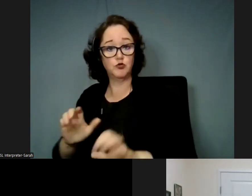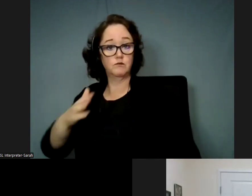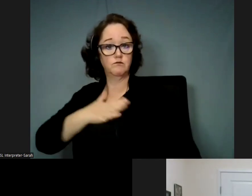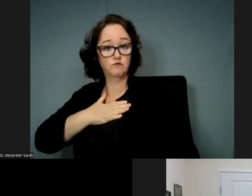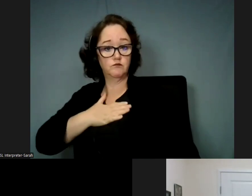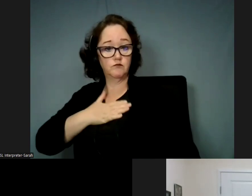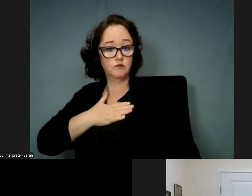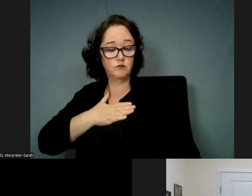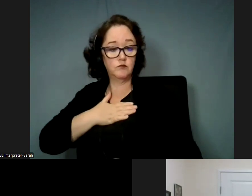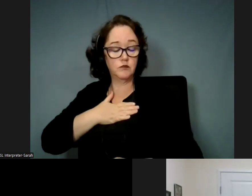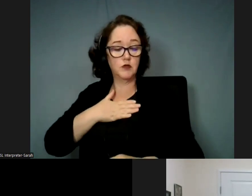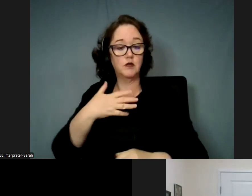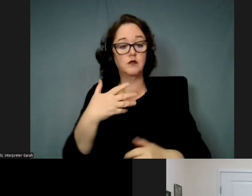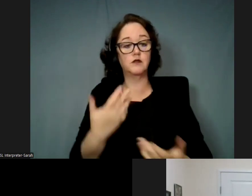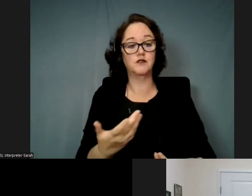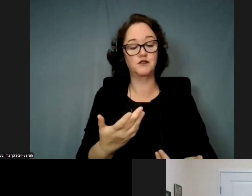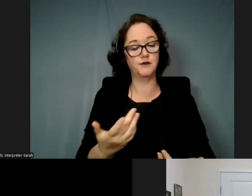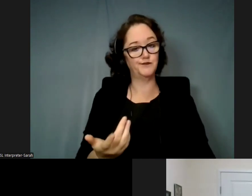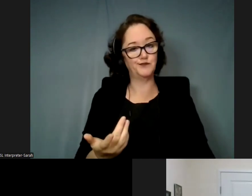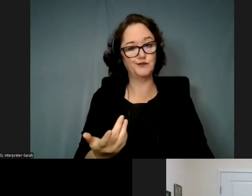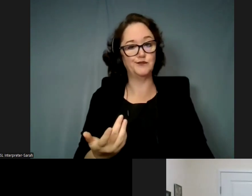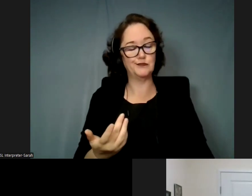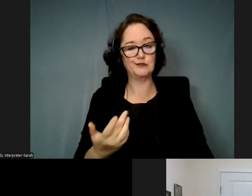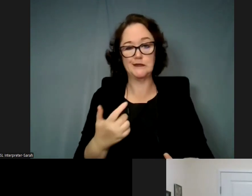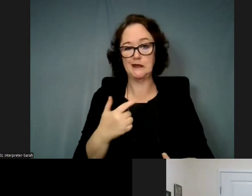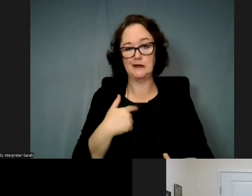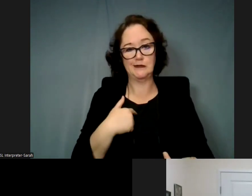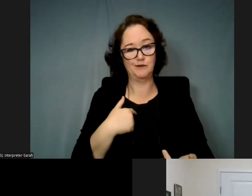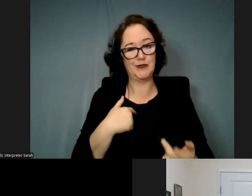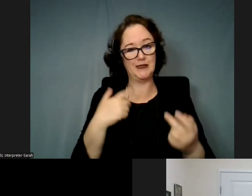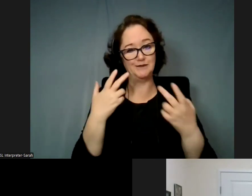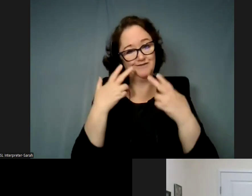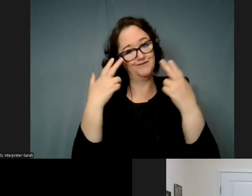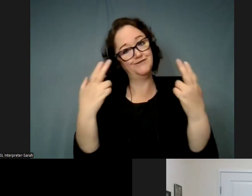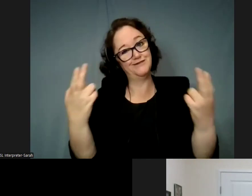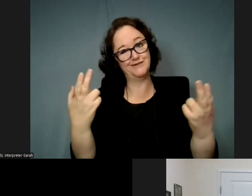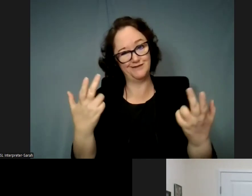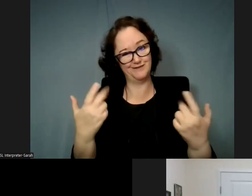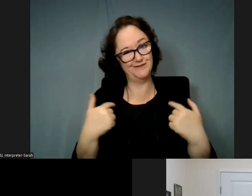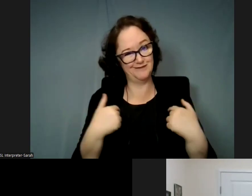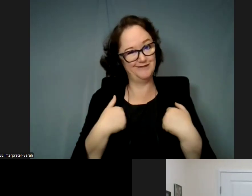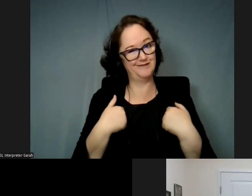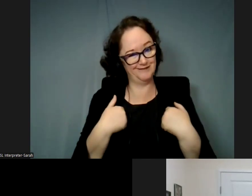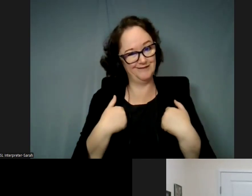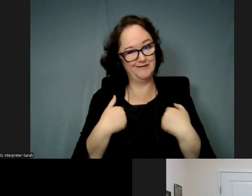thought―and this will really show my naivete―you know, I'll